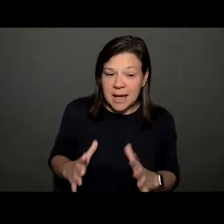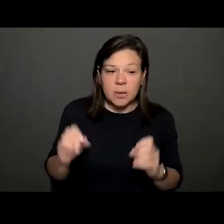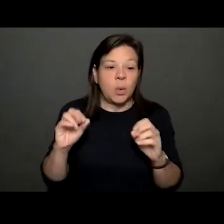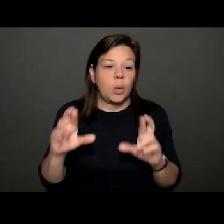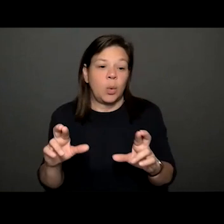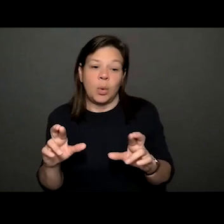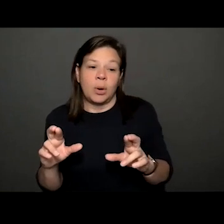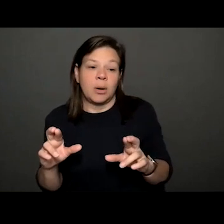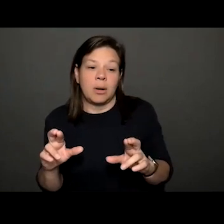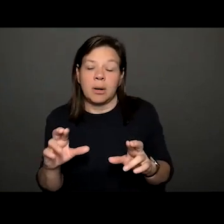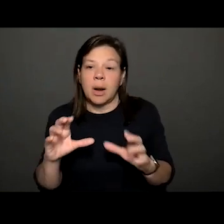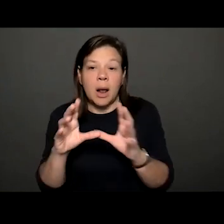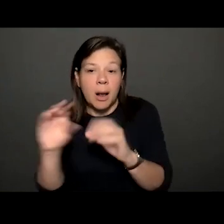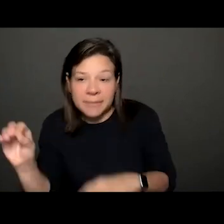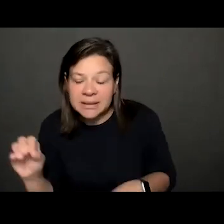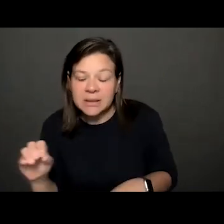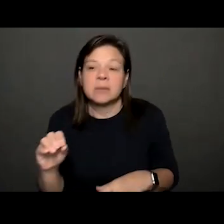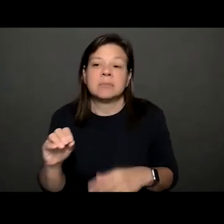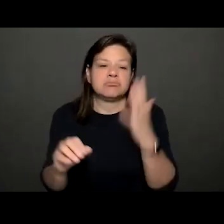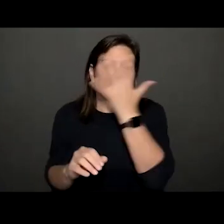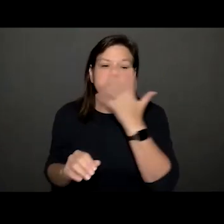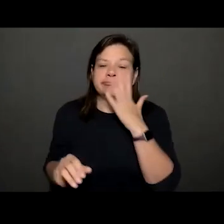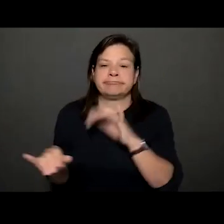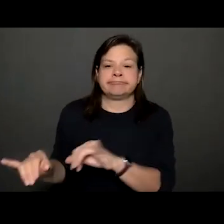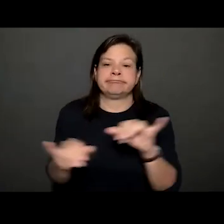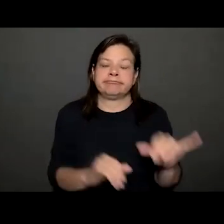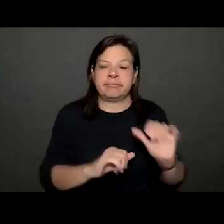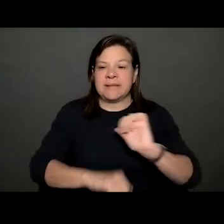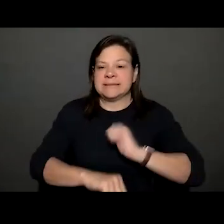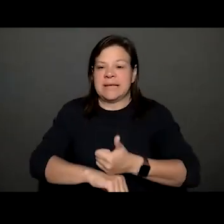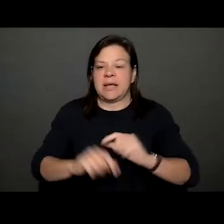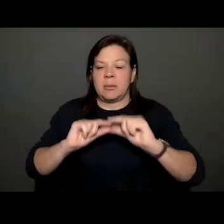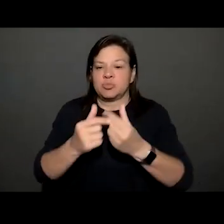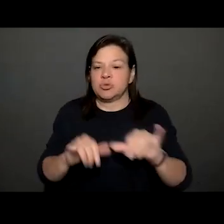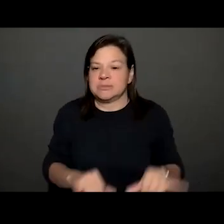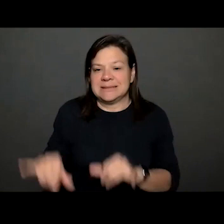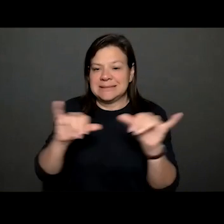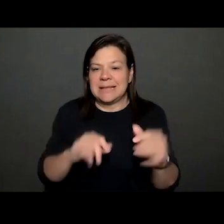LOOKS THE SAME AND SETTING UP GROUPS IS THE SAME FOR CUSTOM OBJECTS.